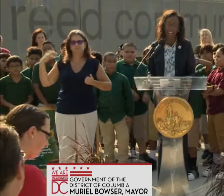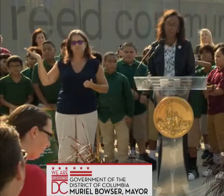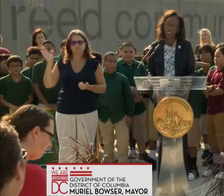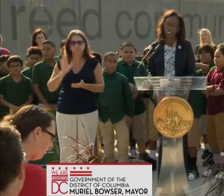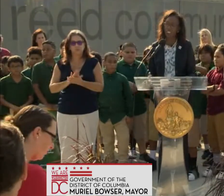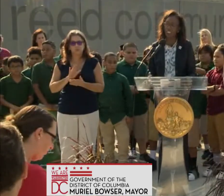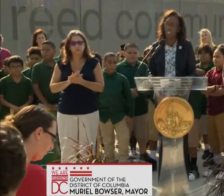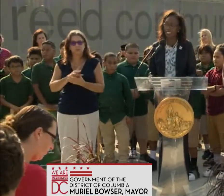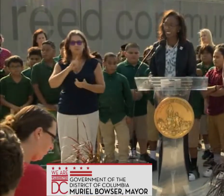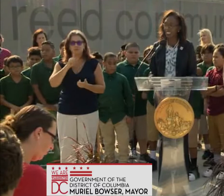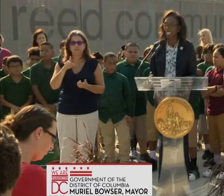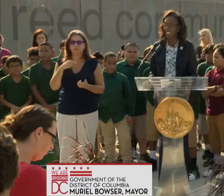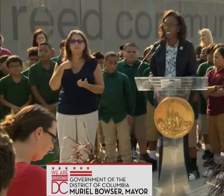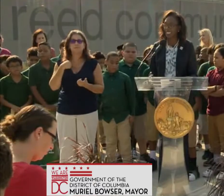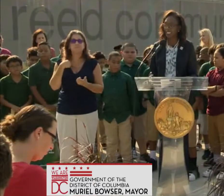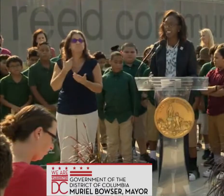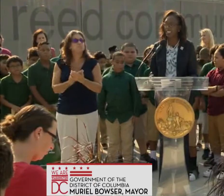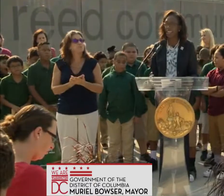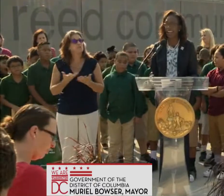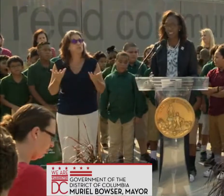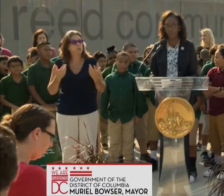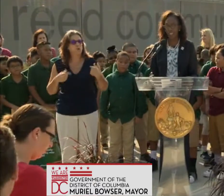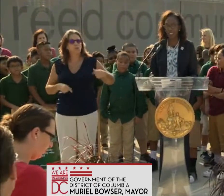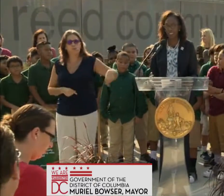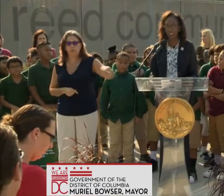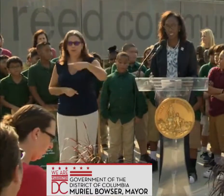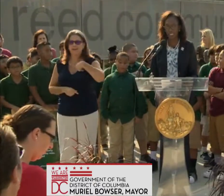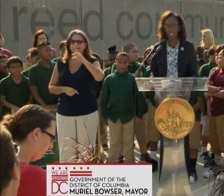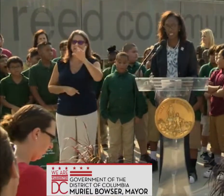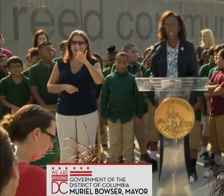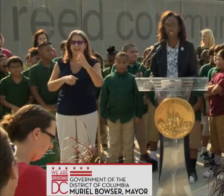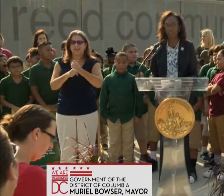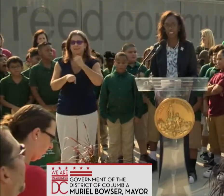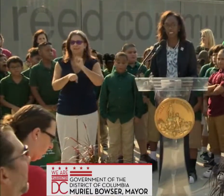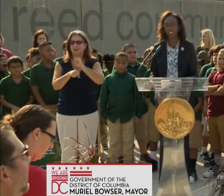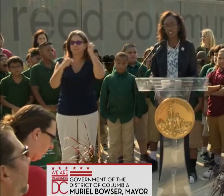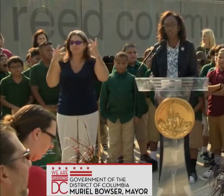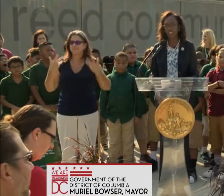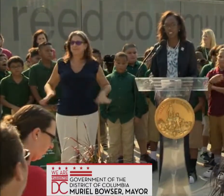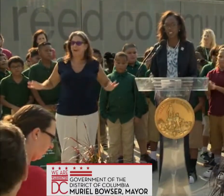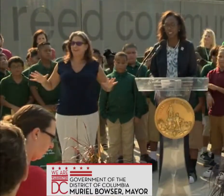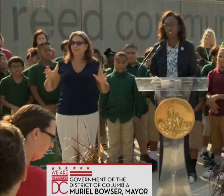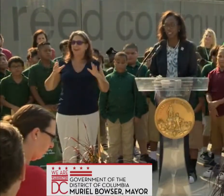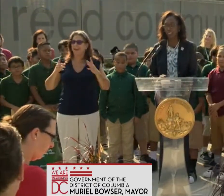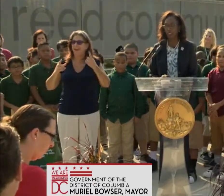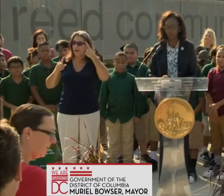vision at dgs is to elevate the city elevate the district to elevate the